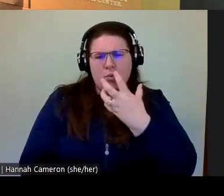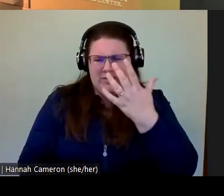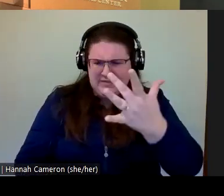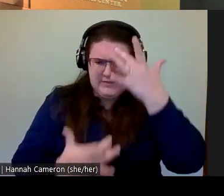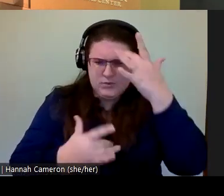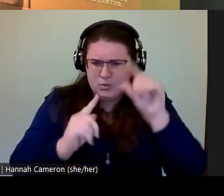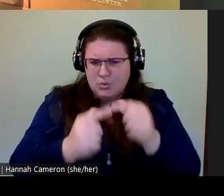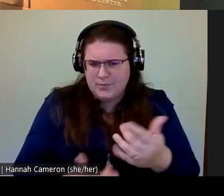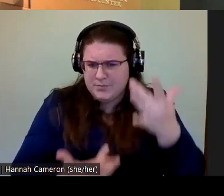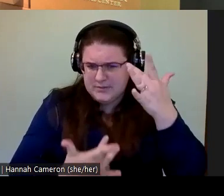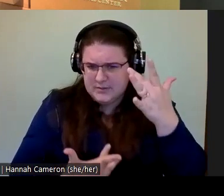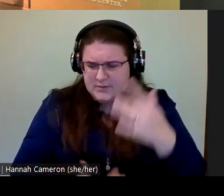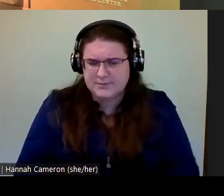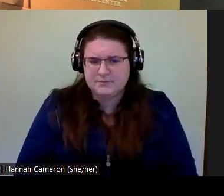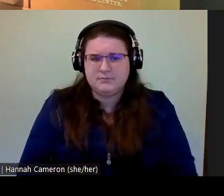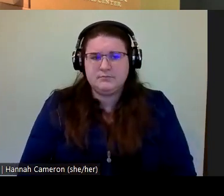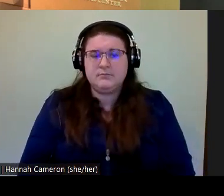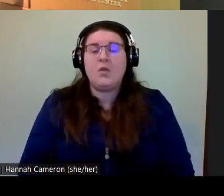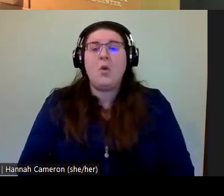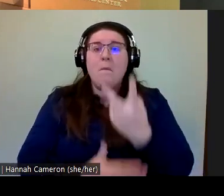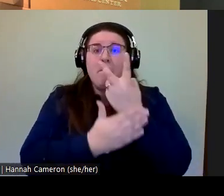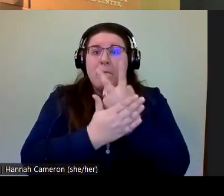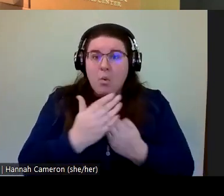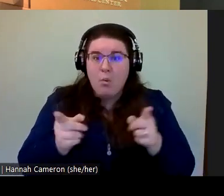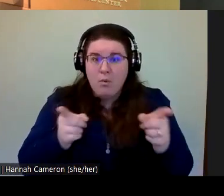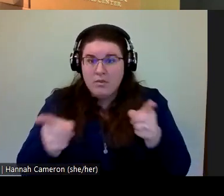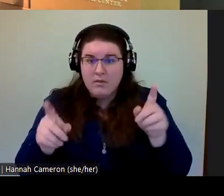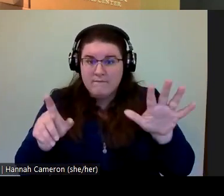in both of these groups we saw really substantial Improvement in mental health functioning over the